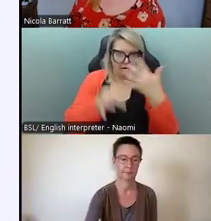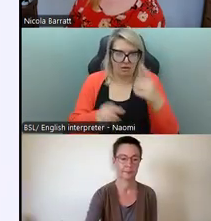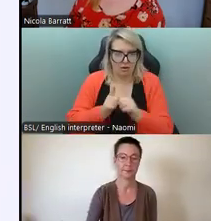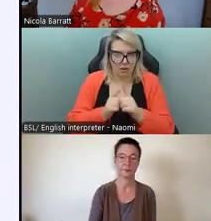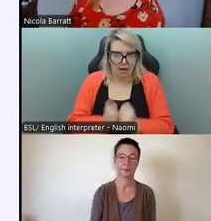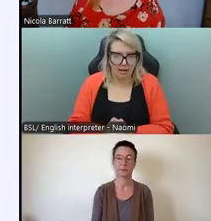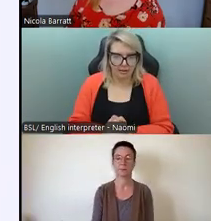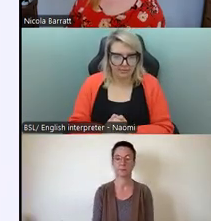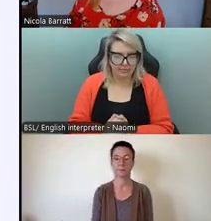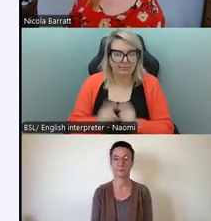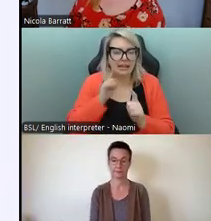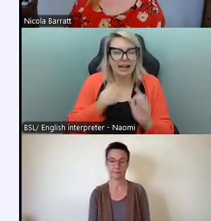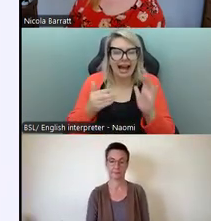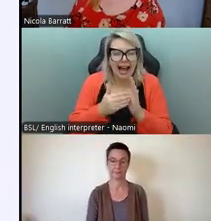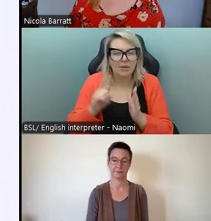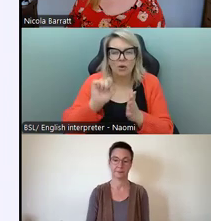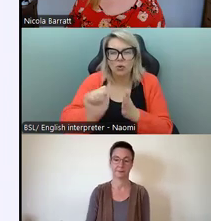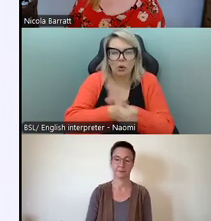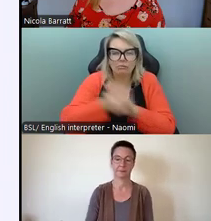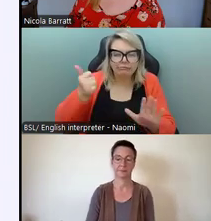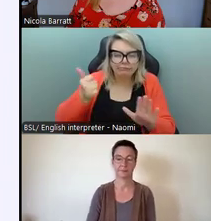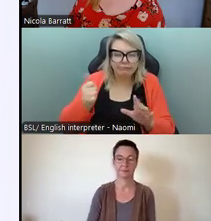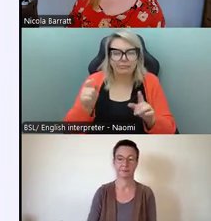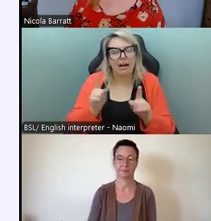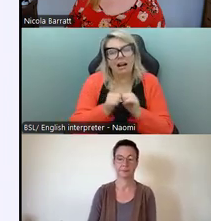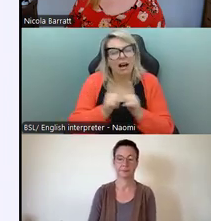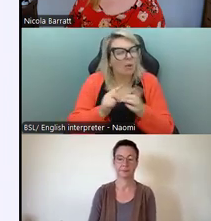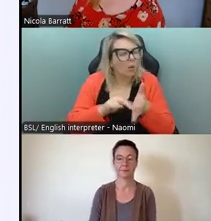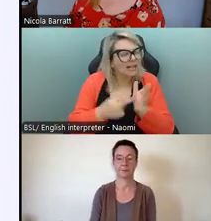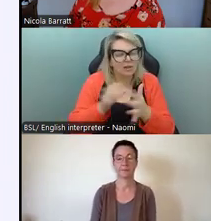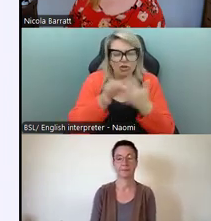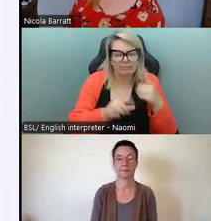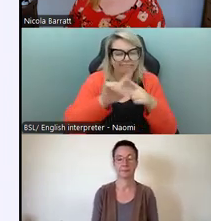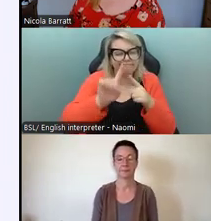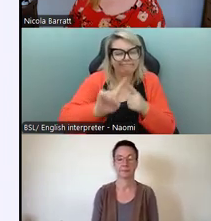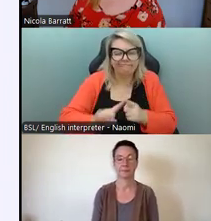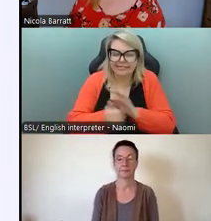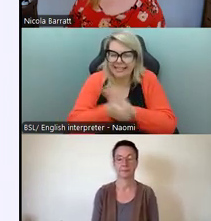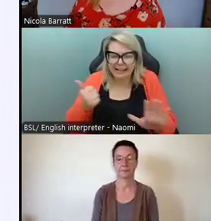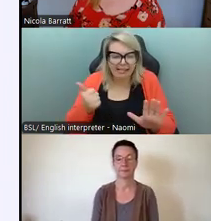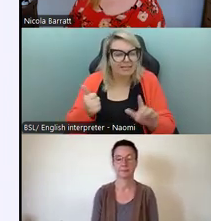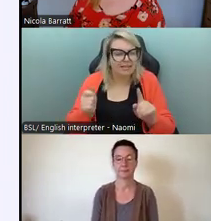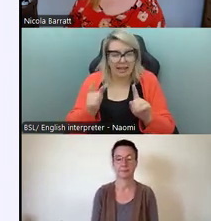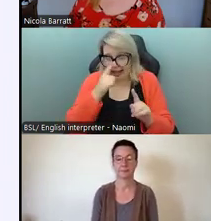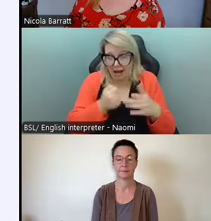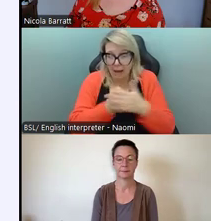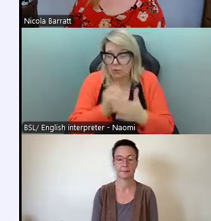You can add in your specialties, which are like your organization's skills. You can add up to 20 of those.